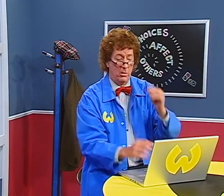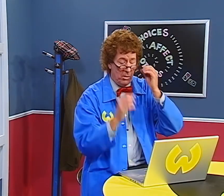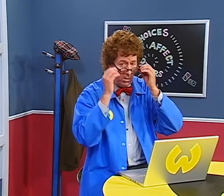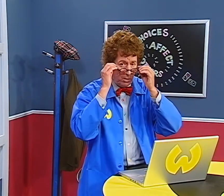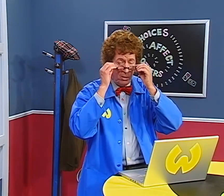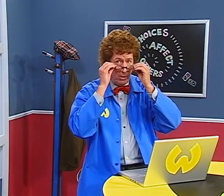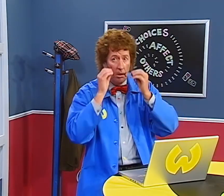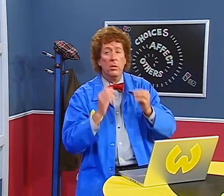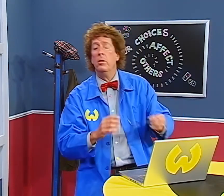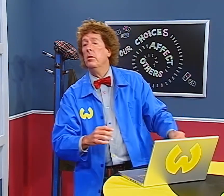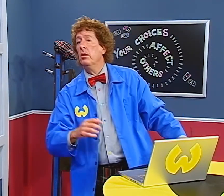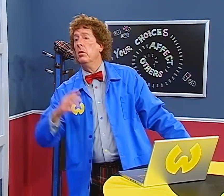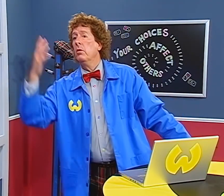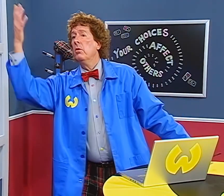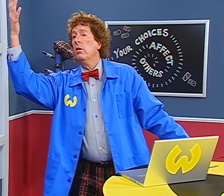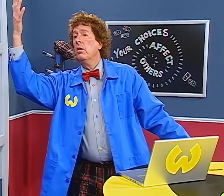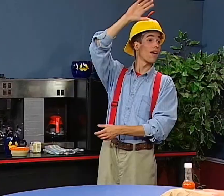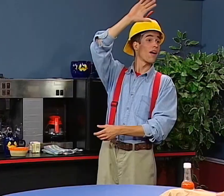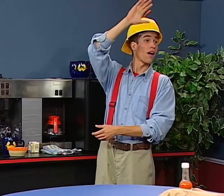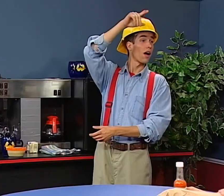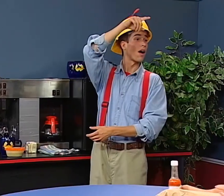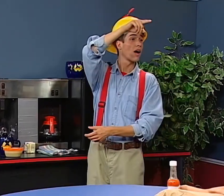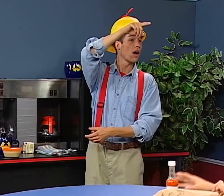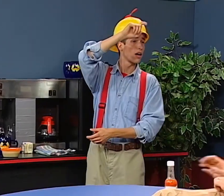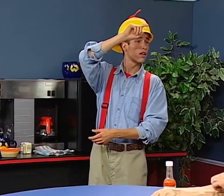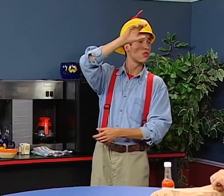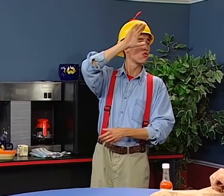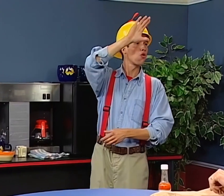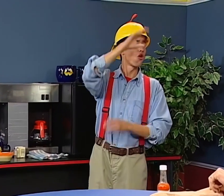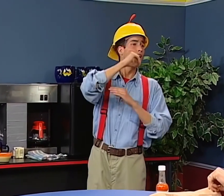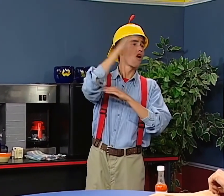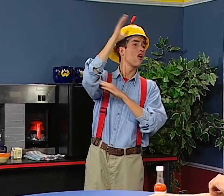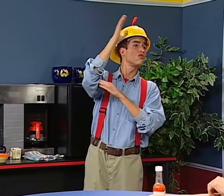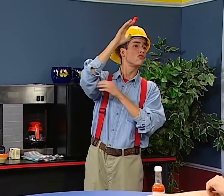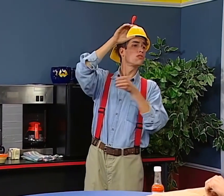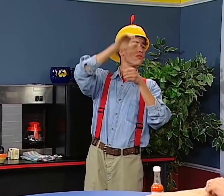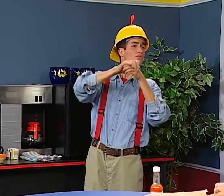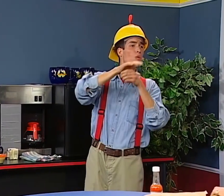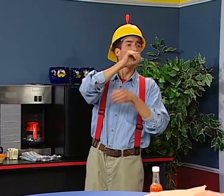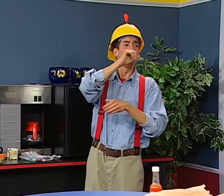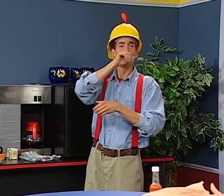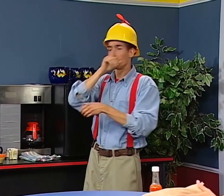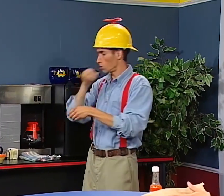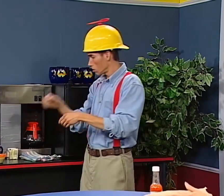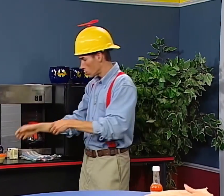WHAT IS IT, BILLY? IS THIS YOUR LUNCH IN THE CONTAINER WITH THE ORANGE LID?